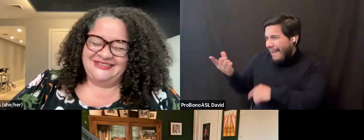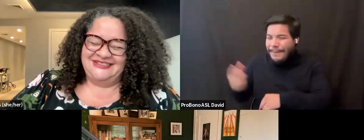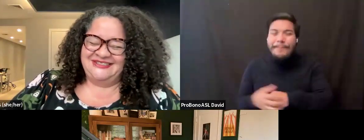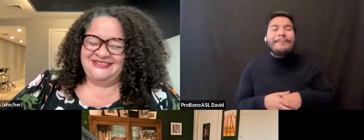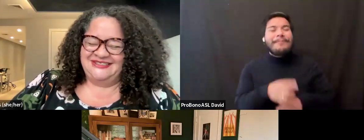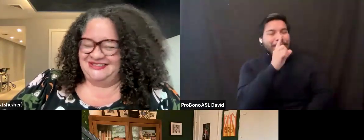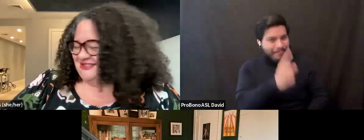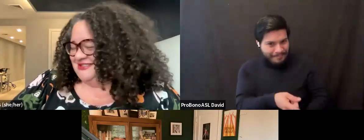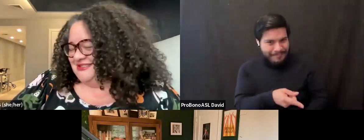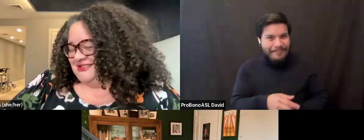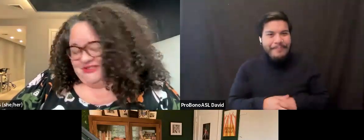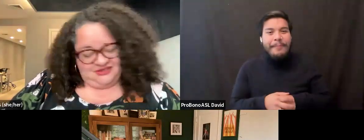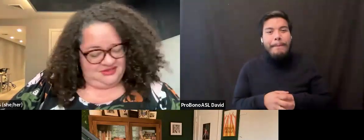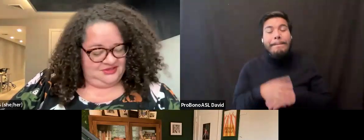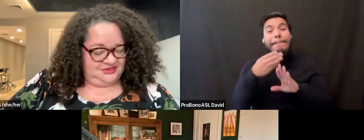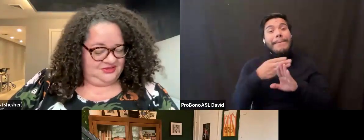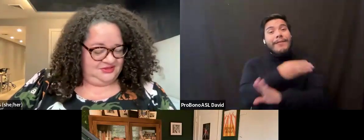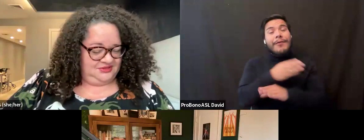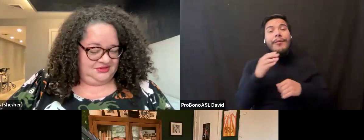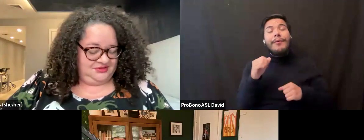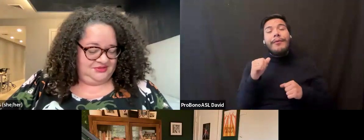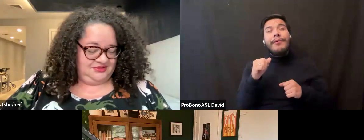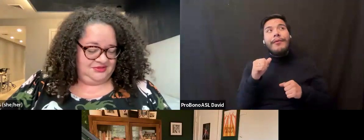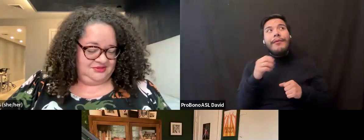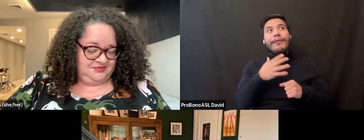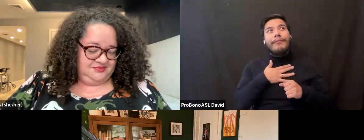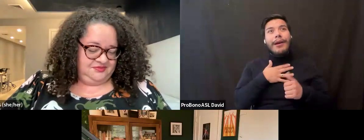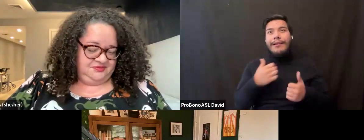So prior to my life as a writer and podcaster,